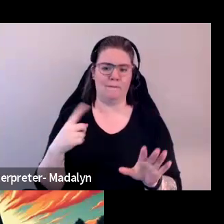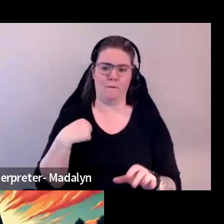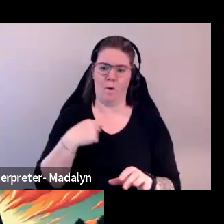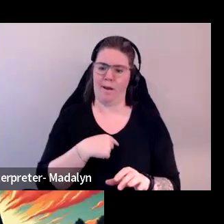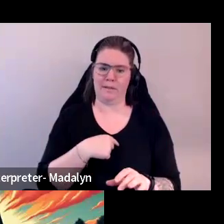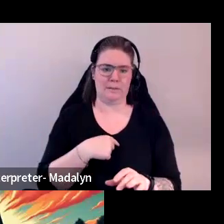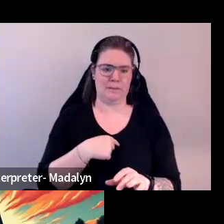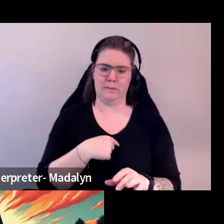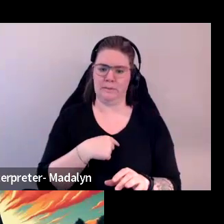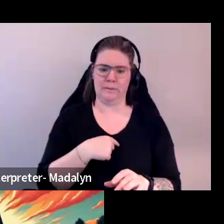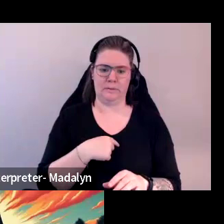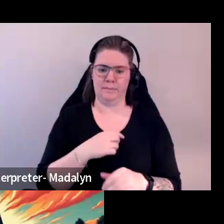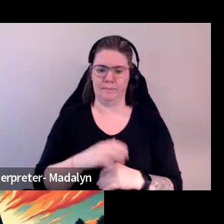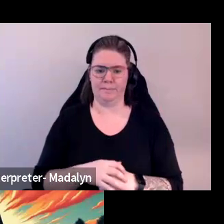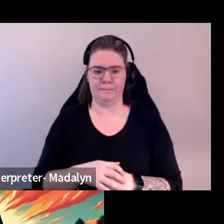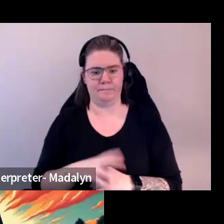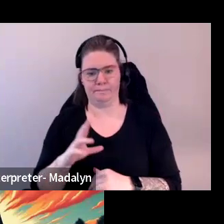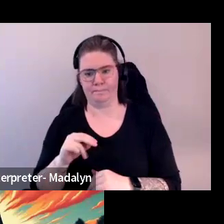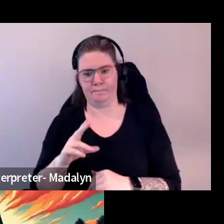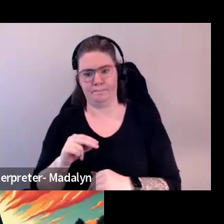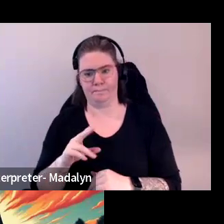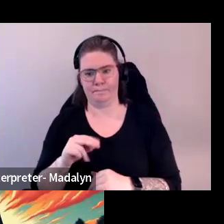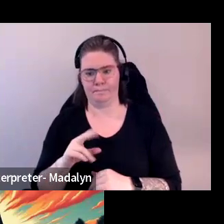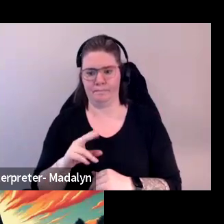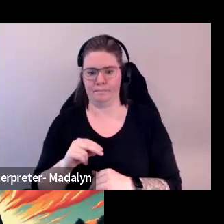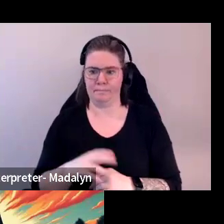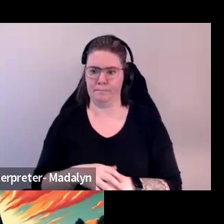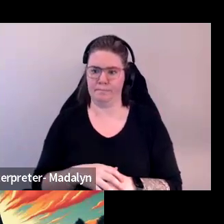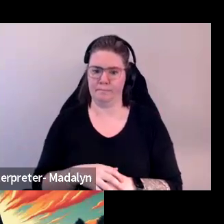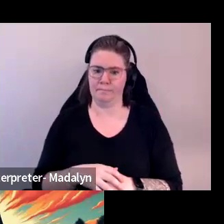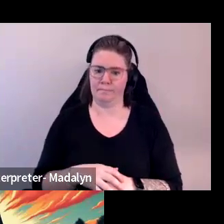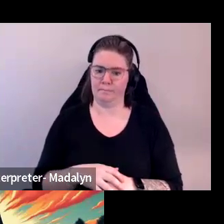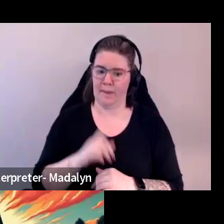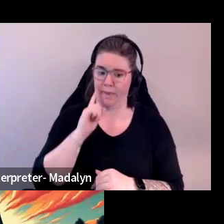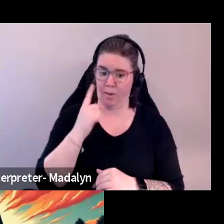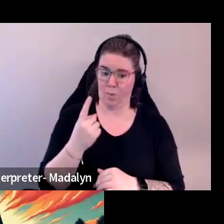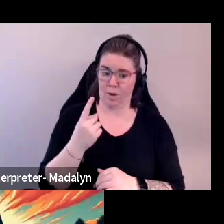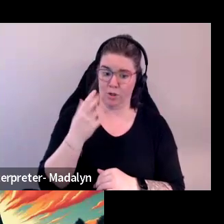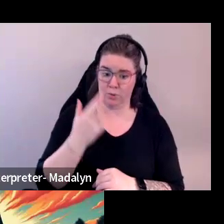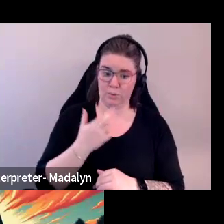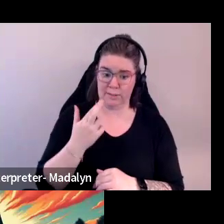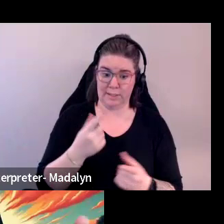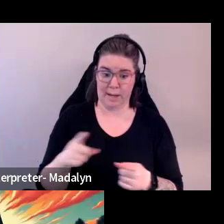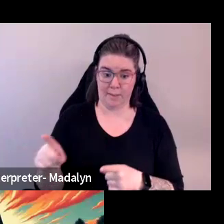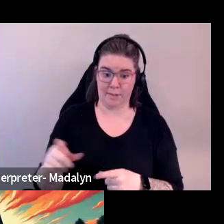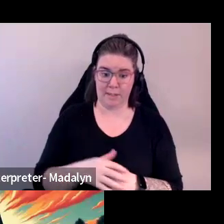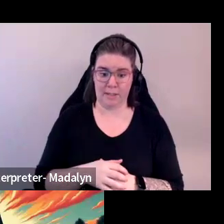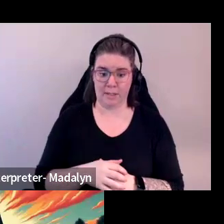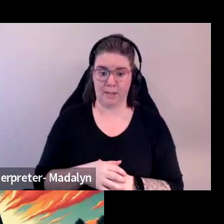Don Dew: so, yeah. Tom Olin: No, and I think that's 1 one of the reasons what's happening right now. That's nothing's giving, you know.